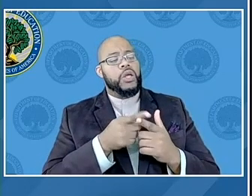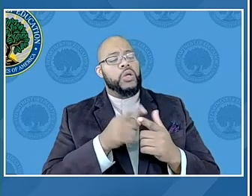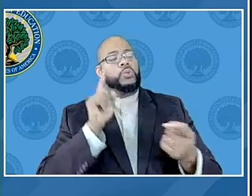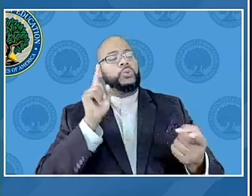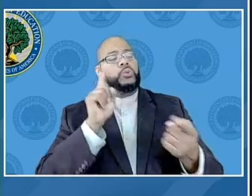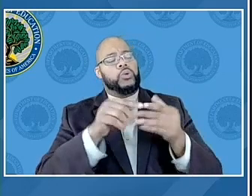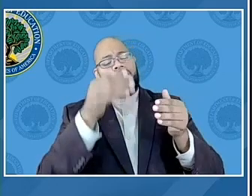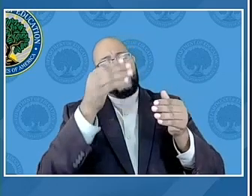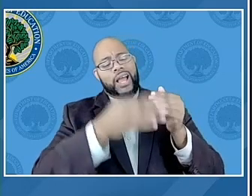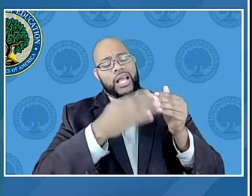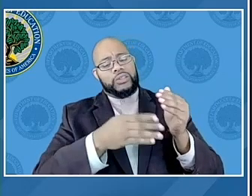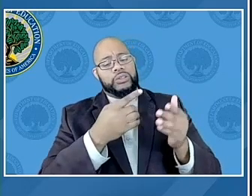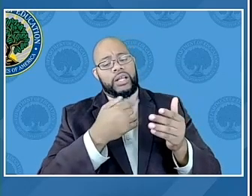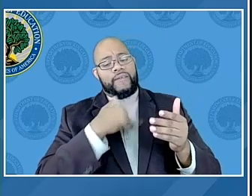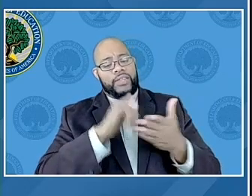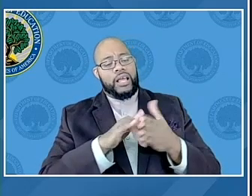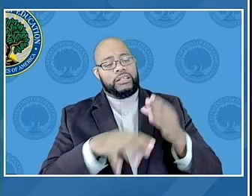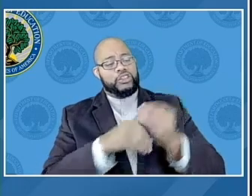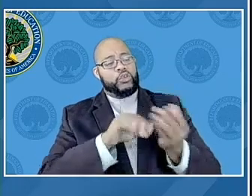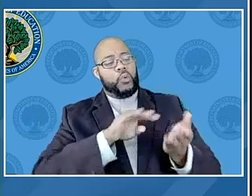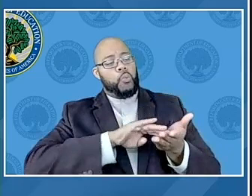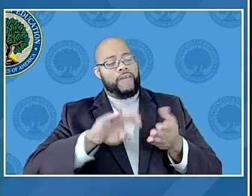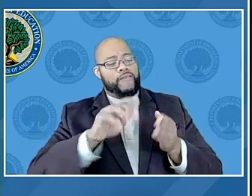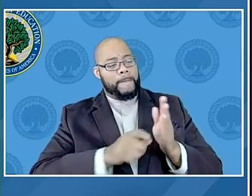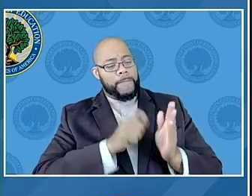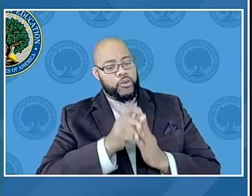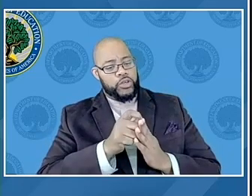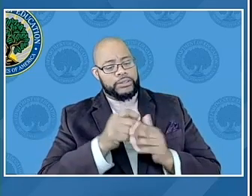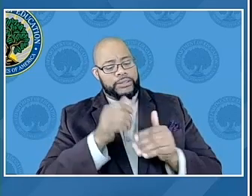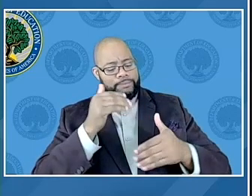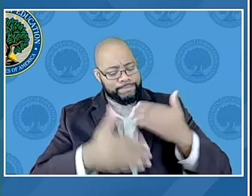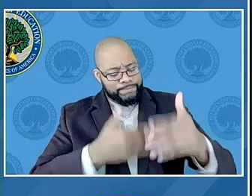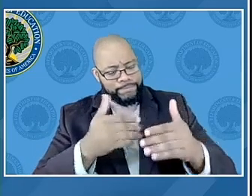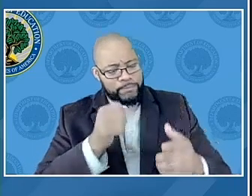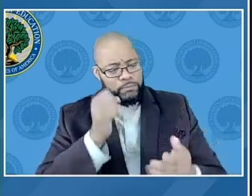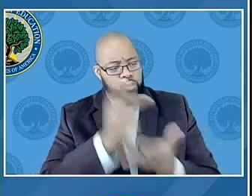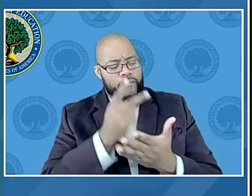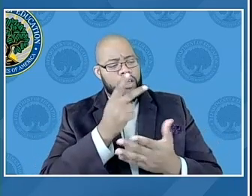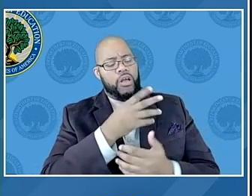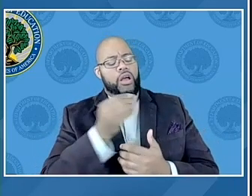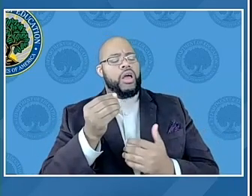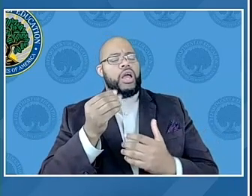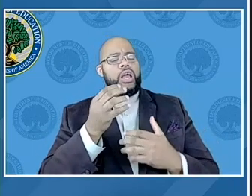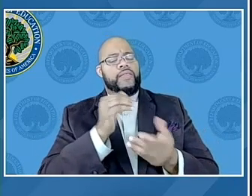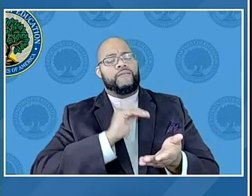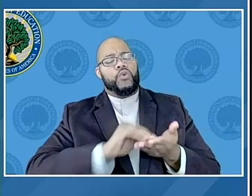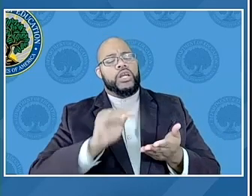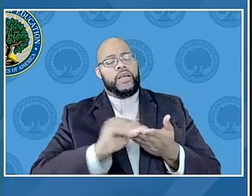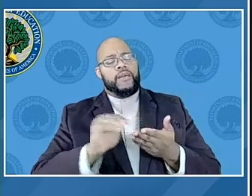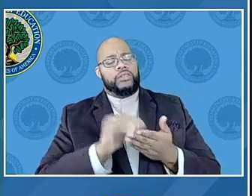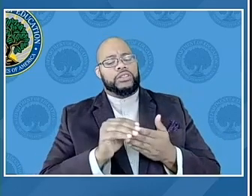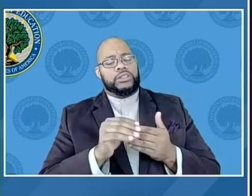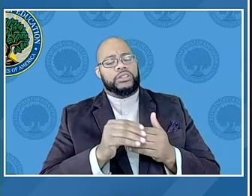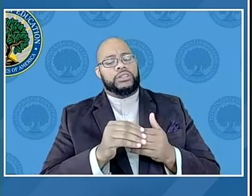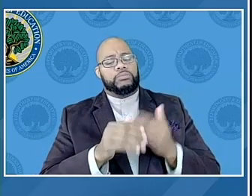initial waiver period, expediting the approval and forgiveness processes for people. I think that anything we could do